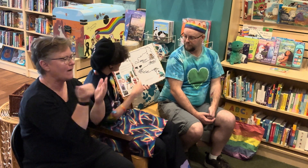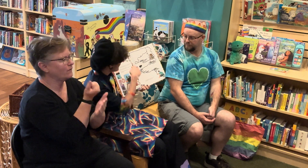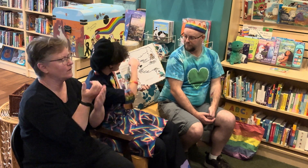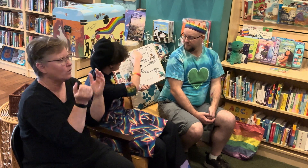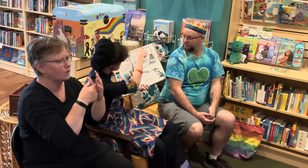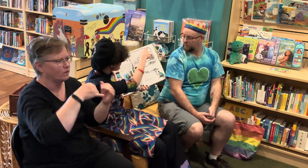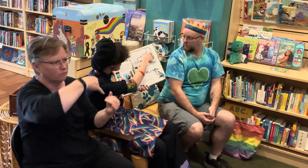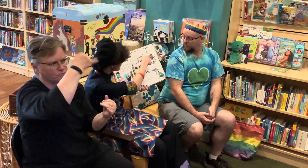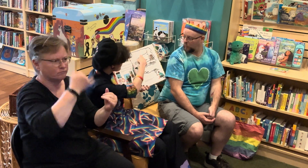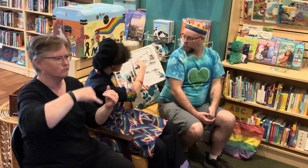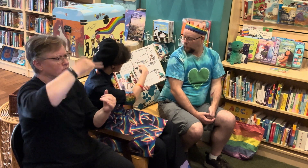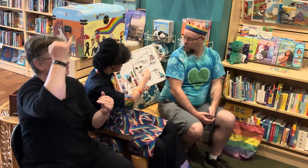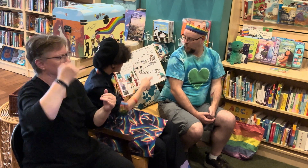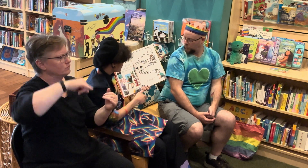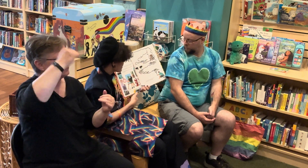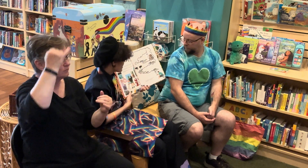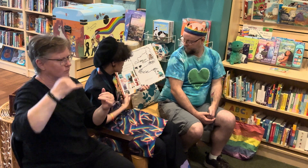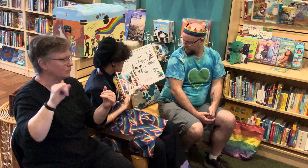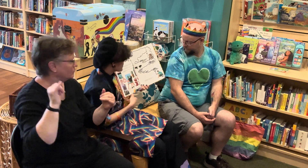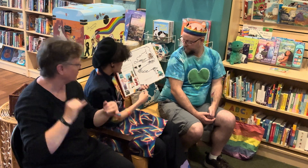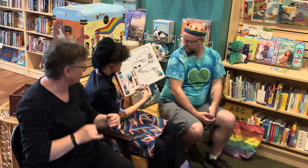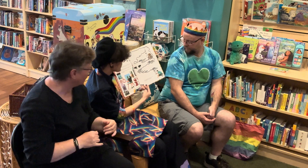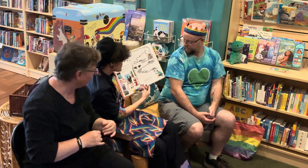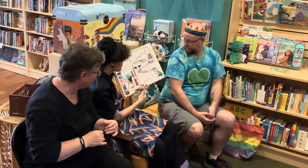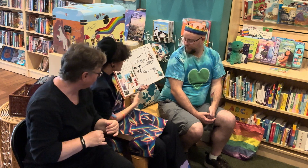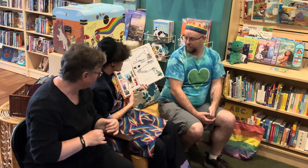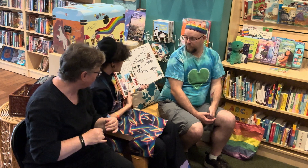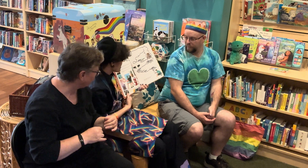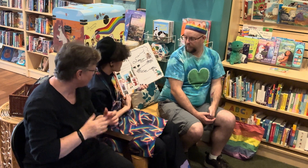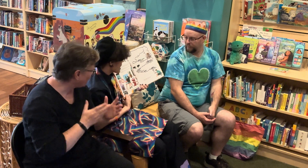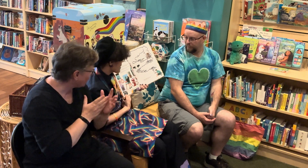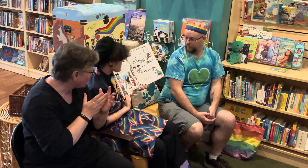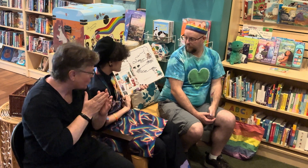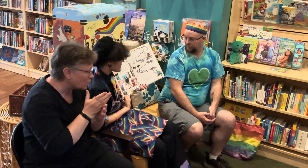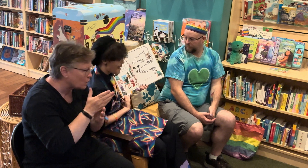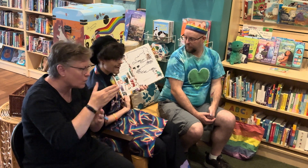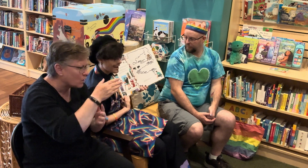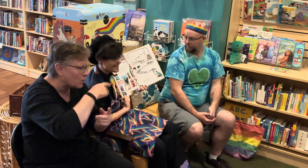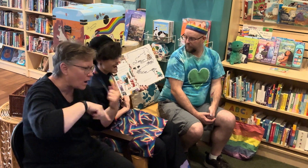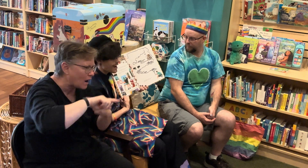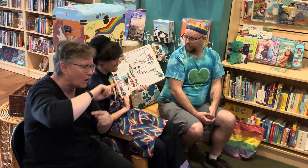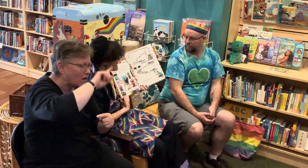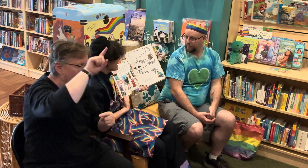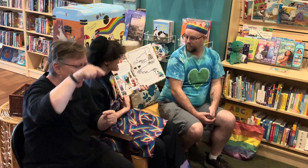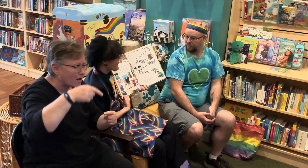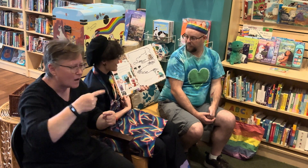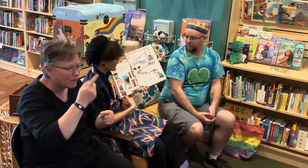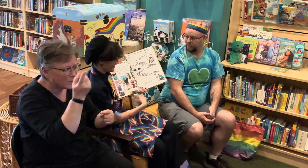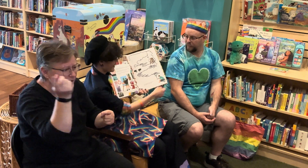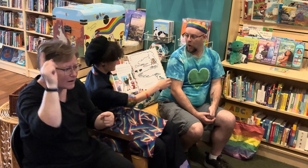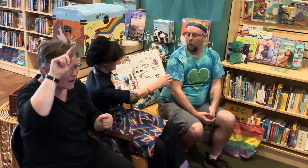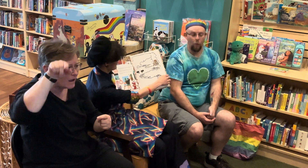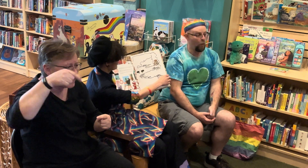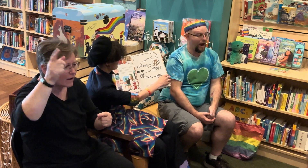line... See! ...that travels through and around, up and down, in and out again.